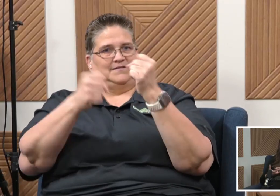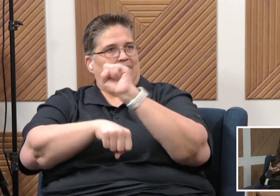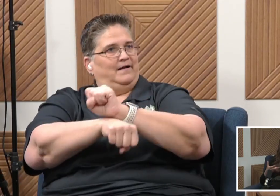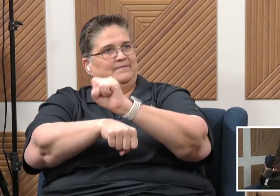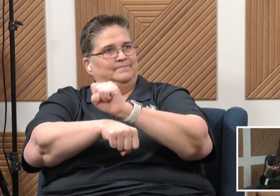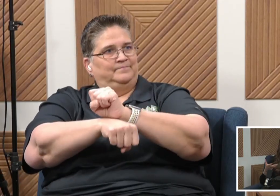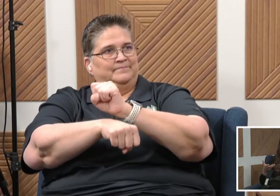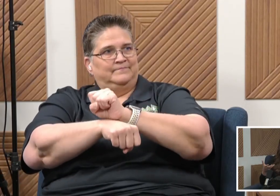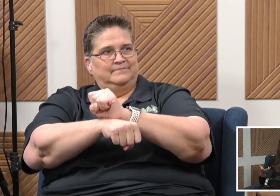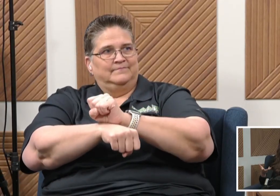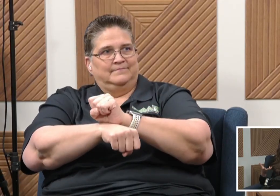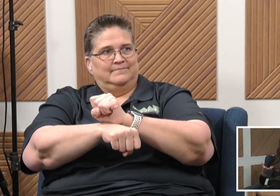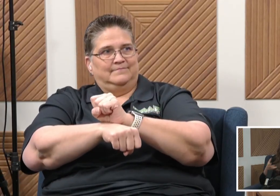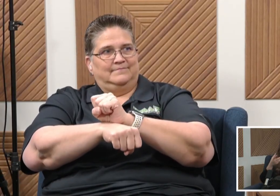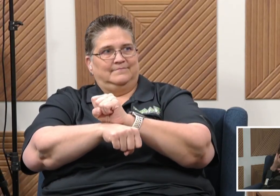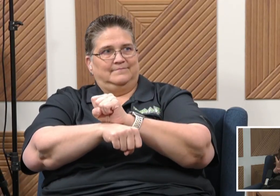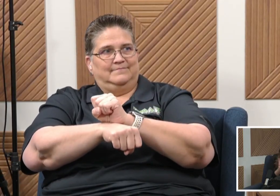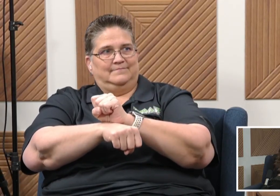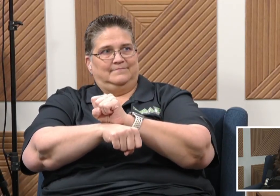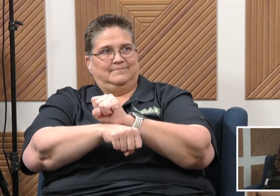To job, employment, with that one sign.